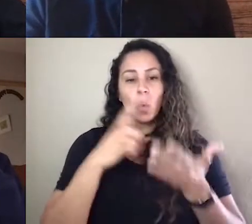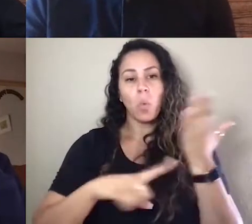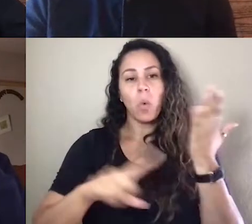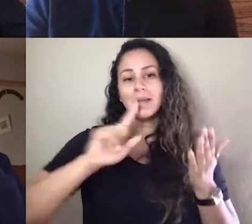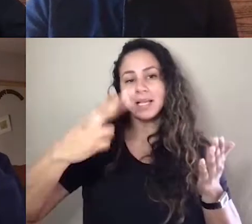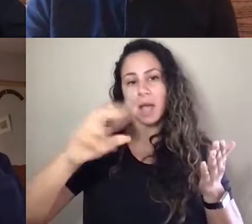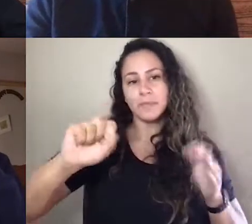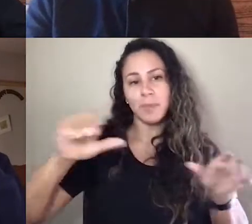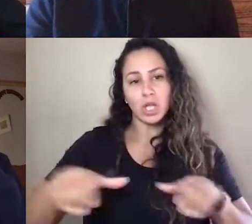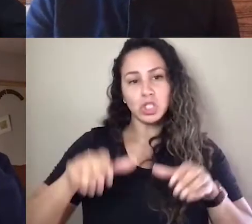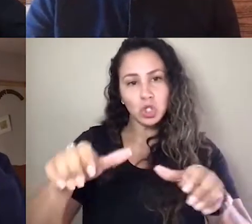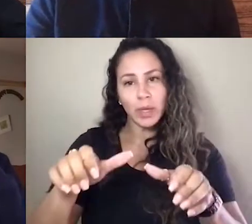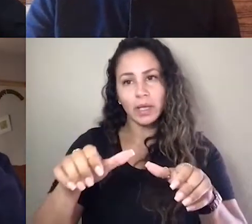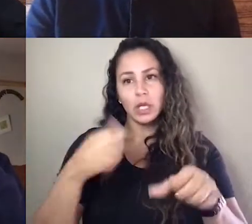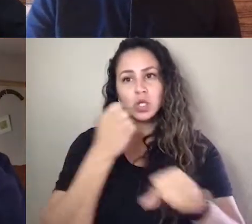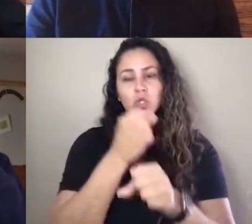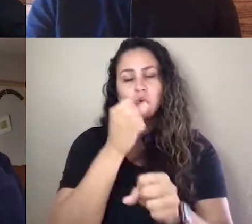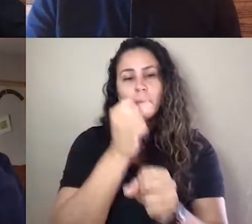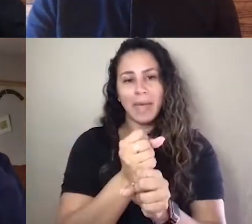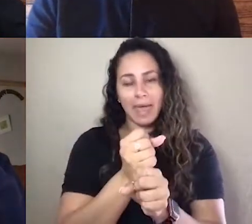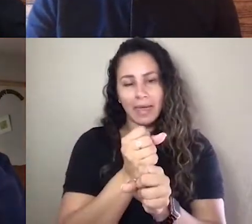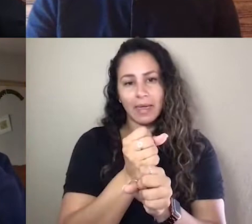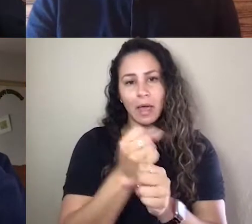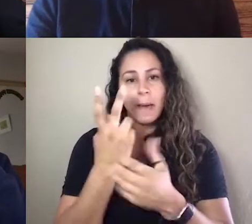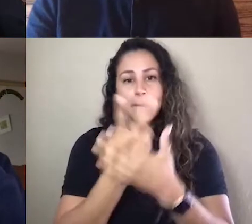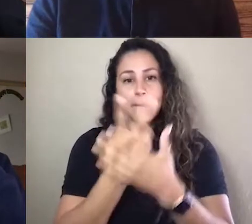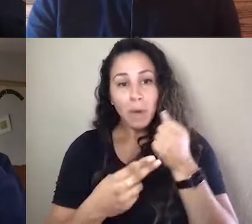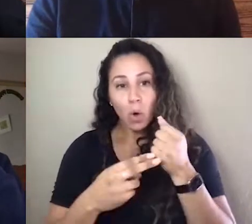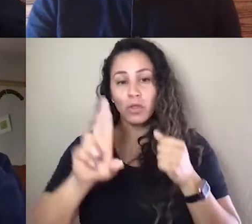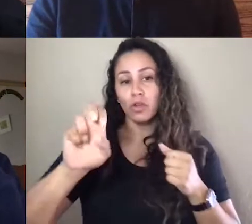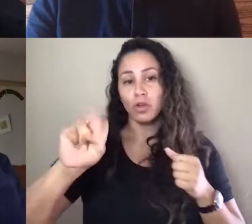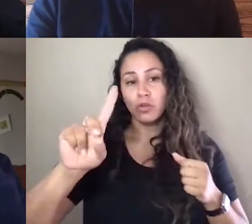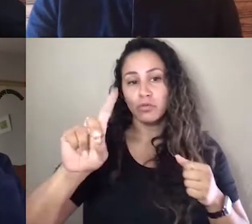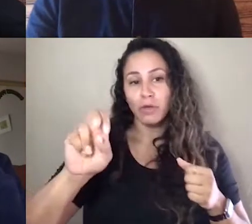WHAT IS HubSpot DOING TO MAKE THE RENDERING AND THE